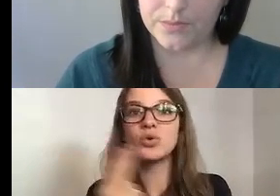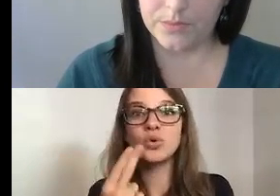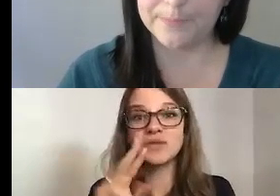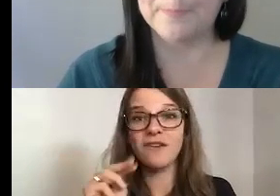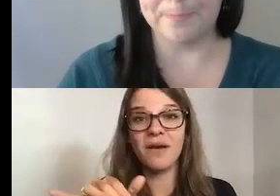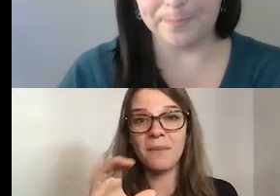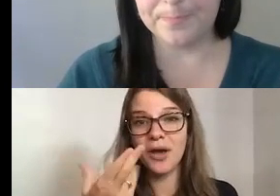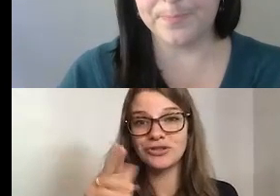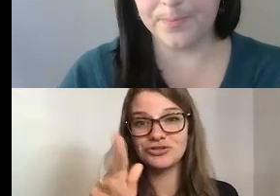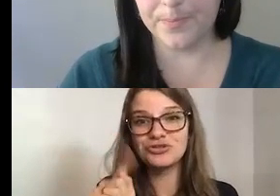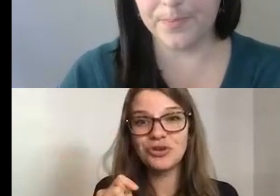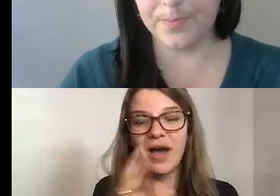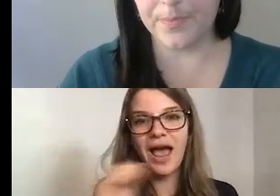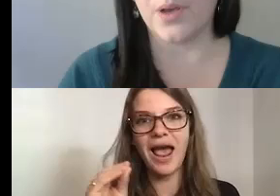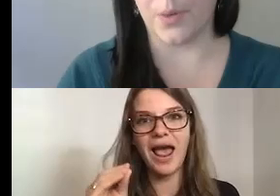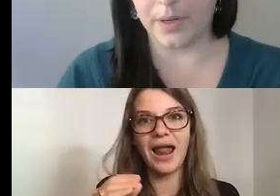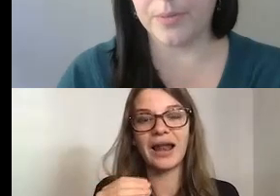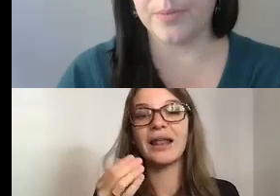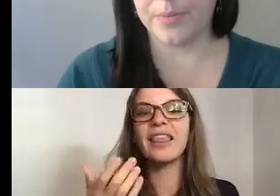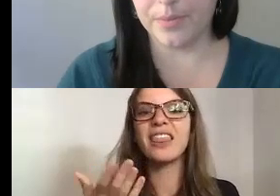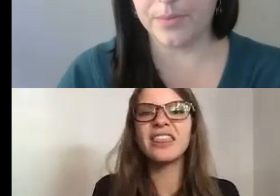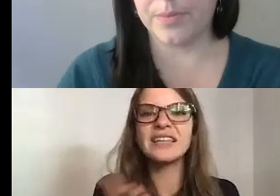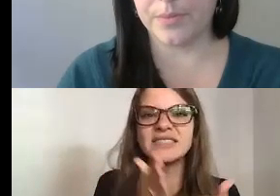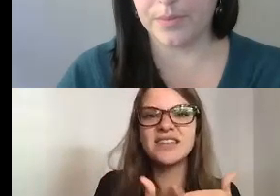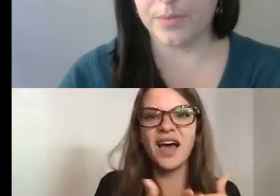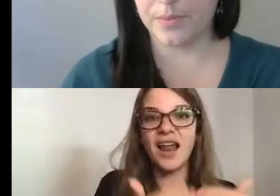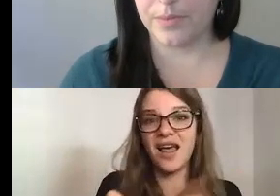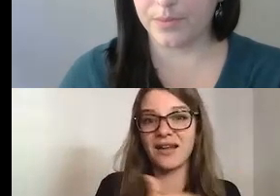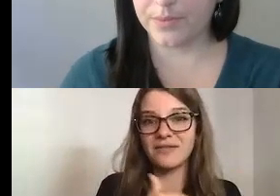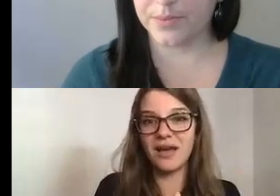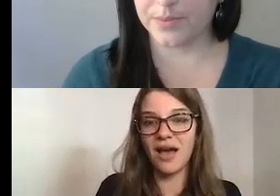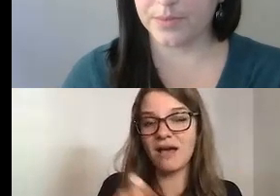and being able to get things done ahead of time and so sometimes that can really maximize that